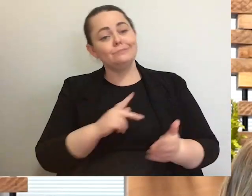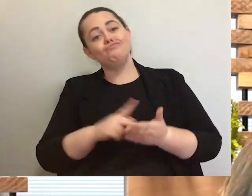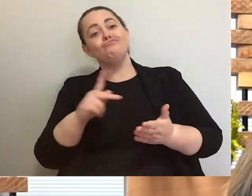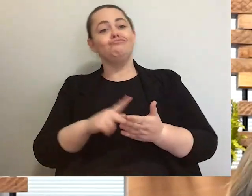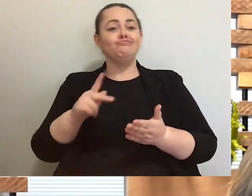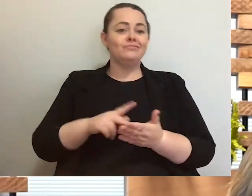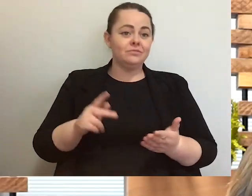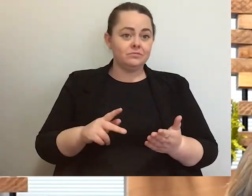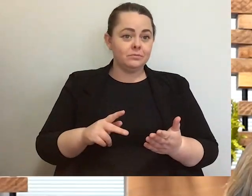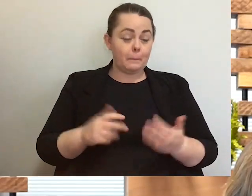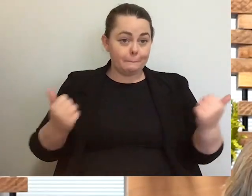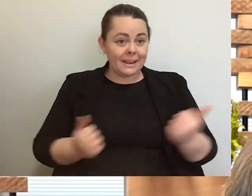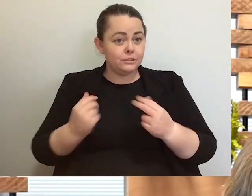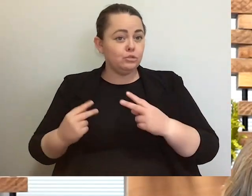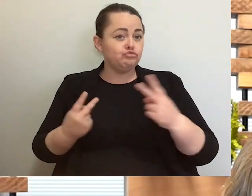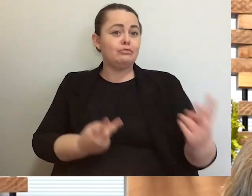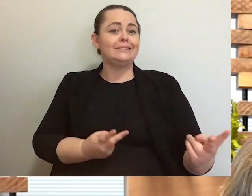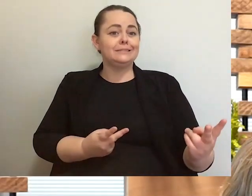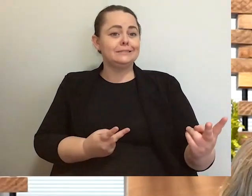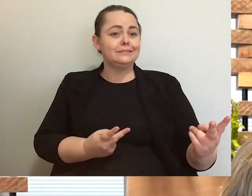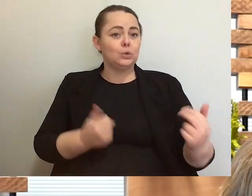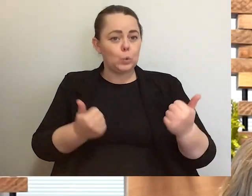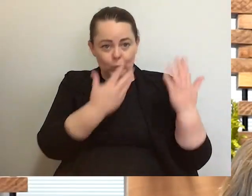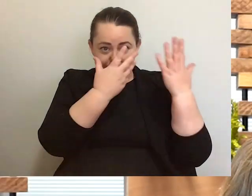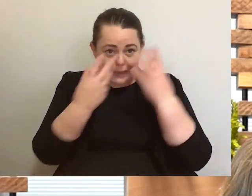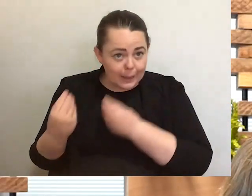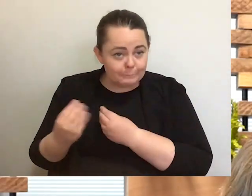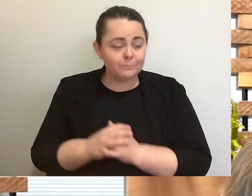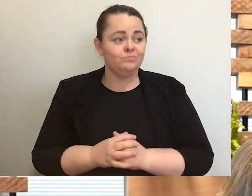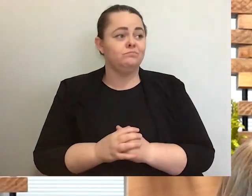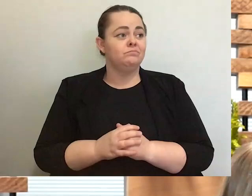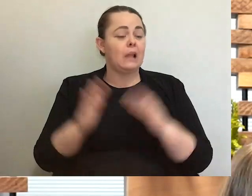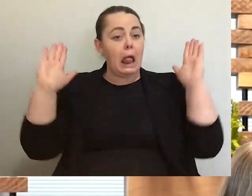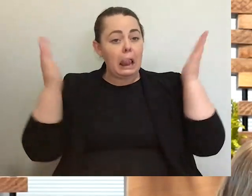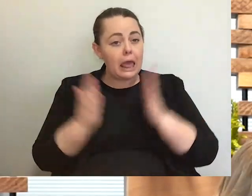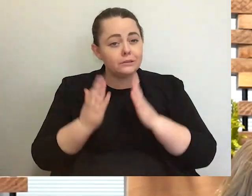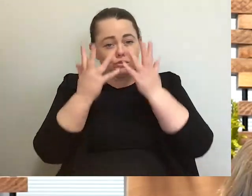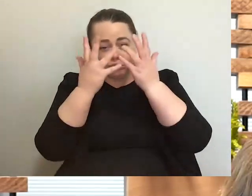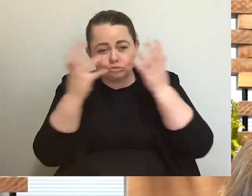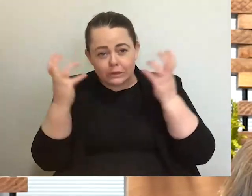and limit the stress or anxiety, if we possibly can,